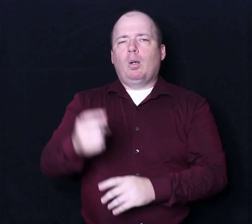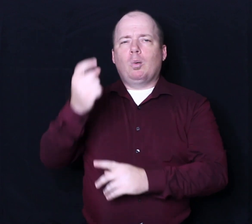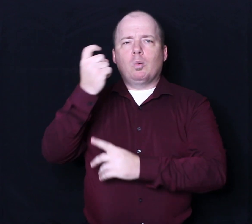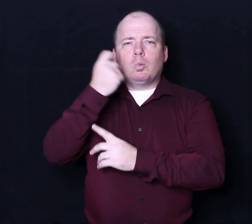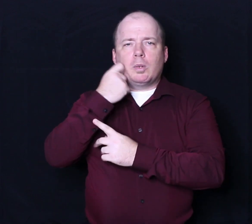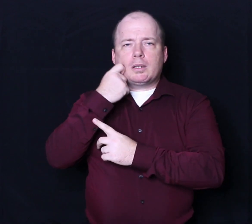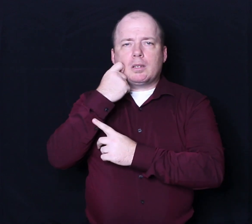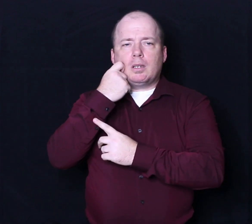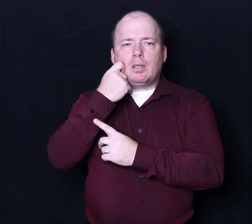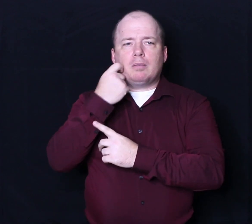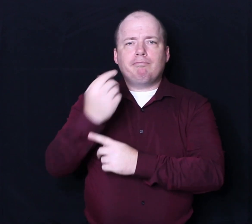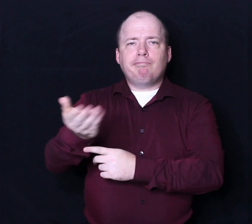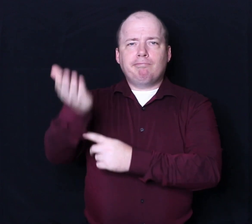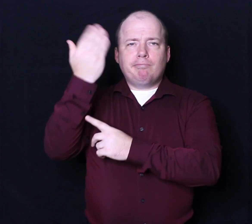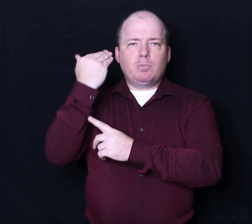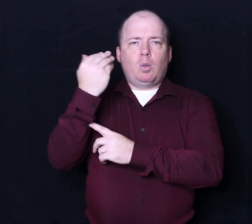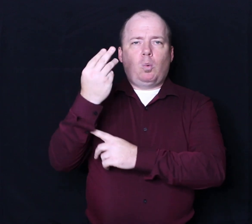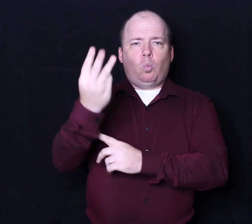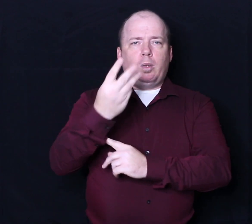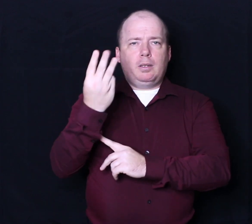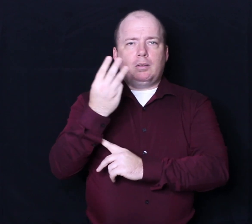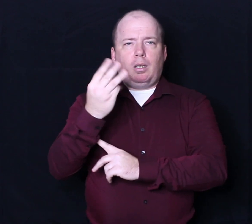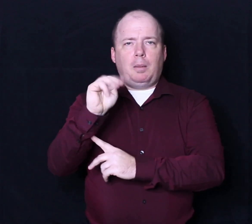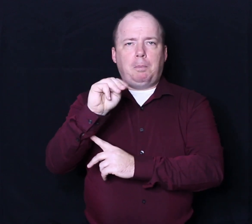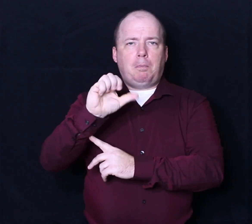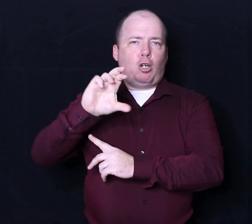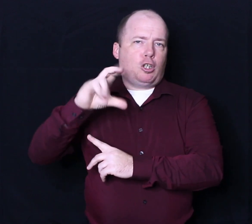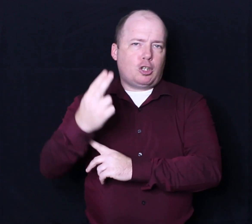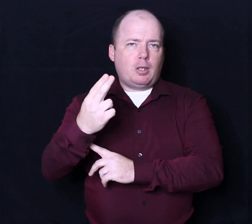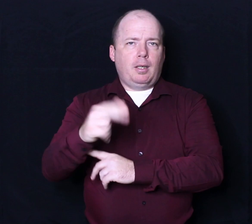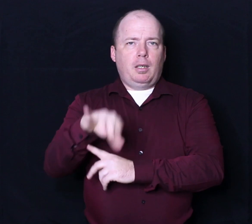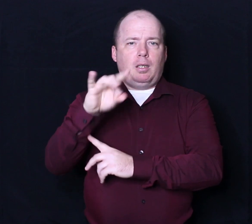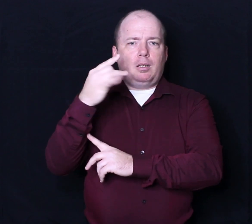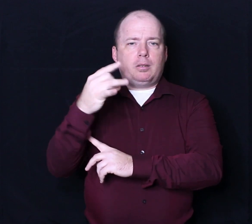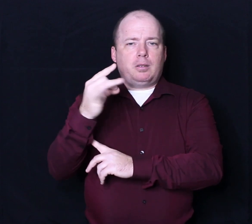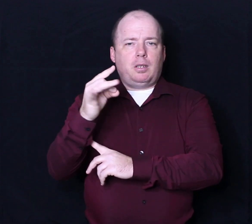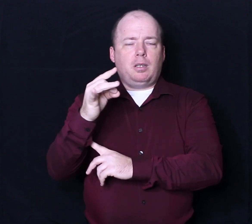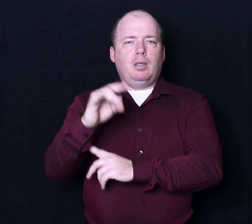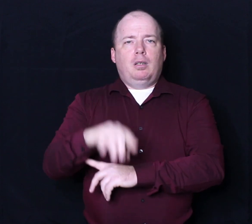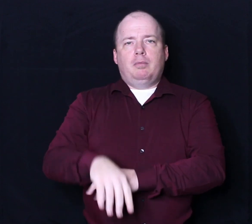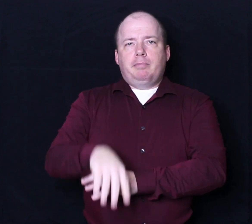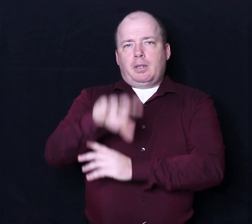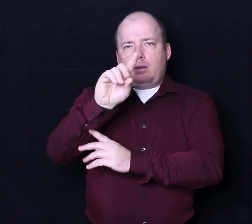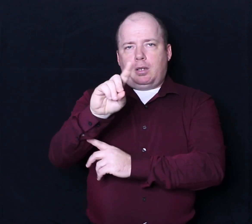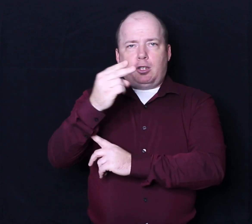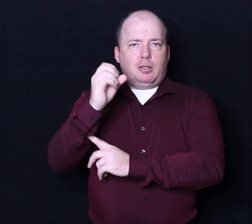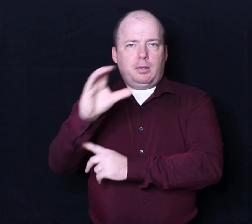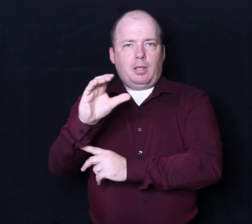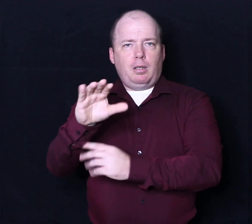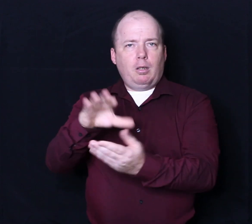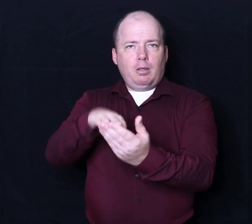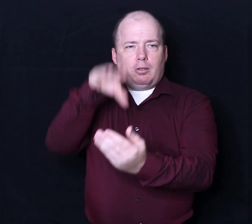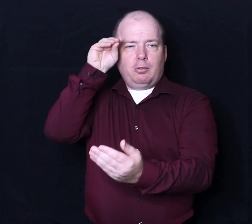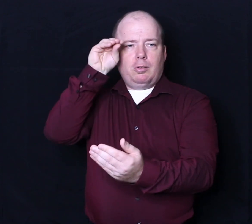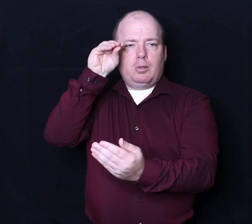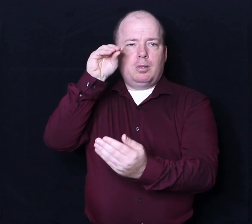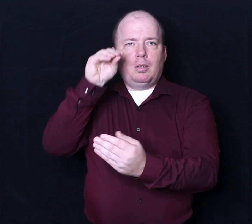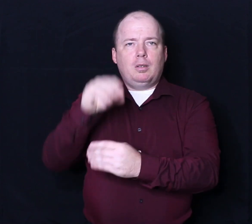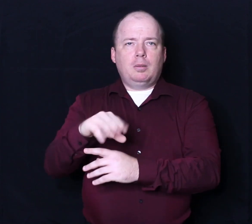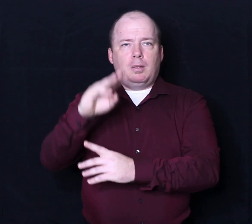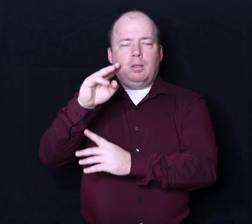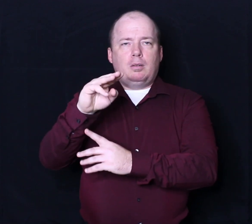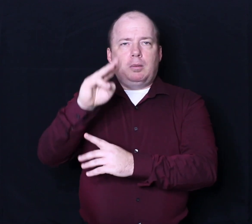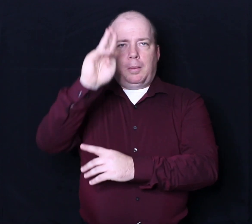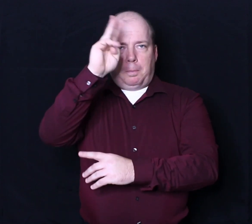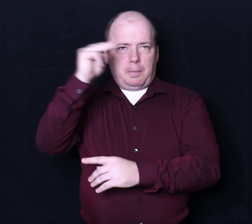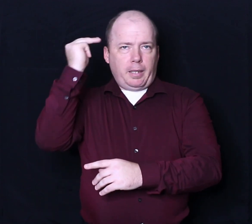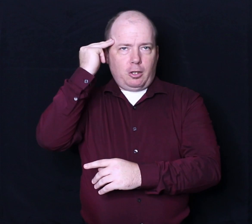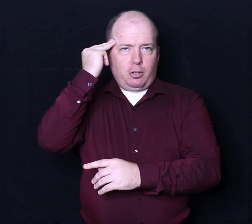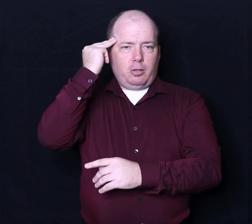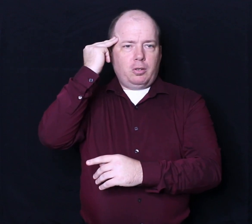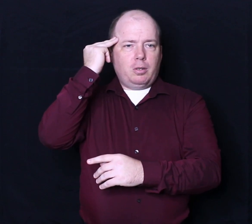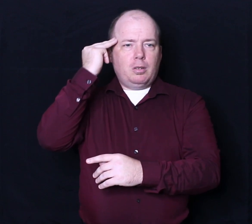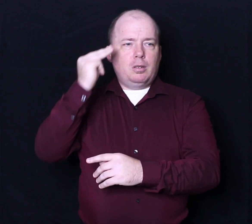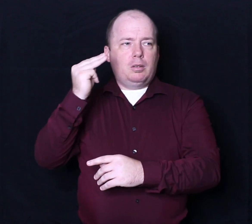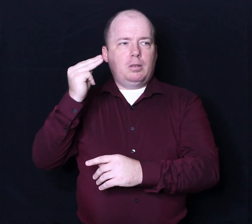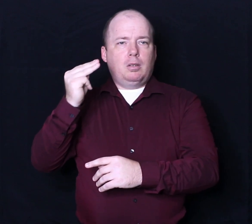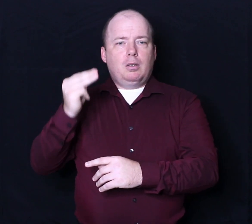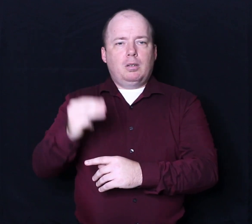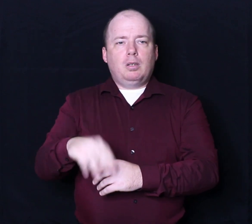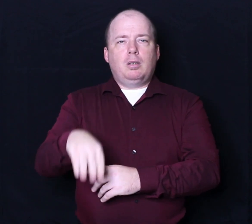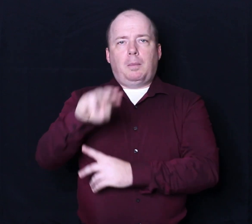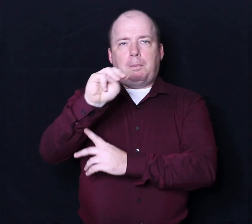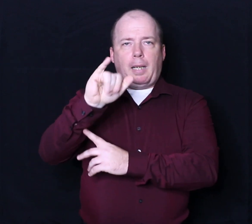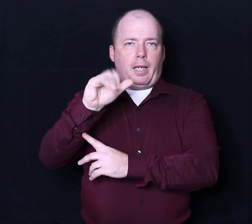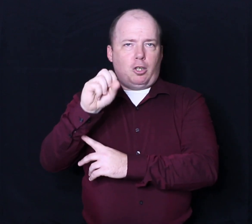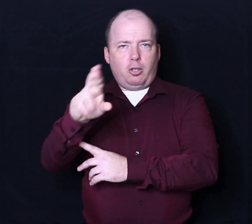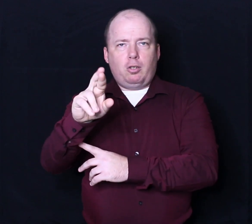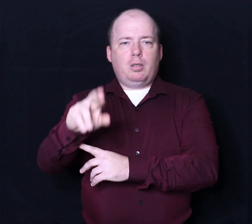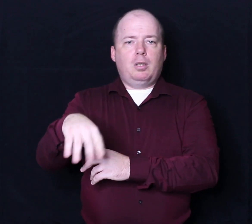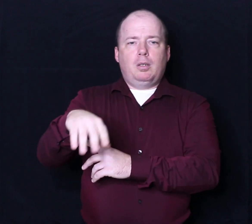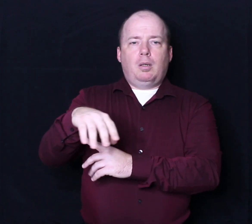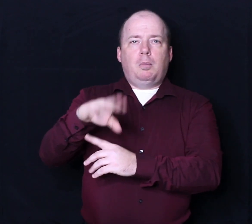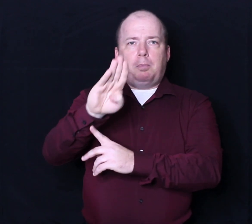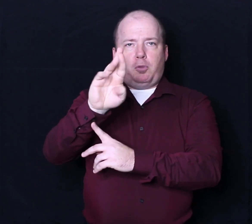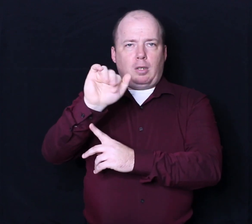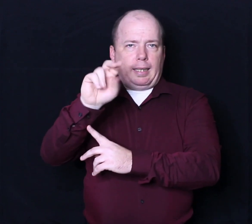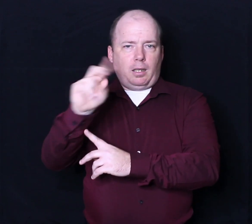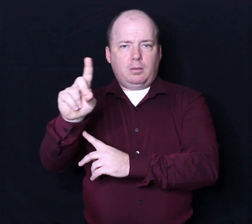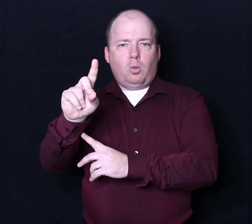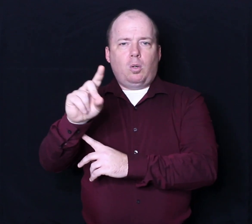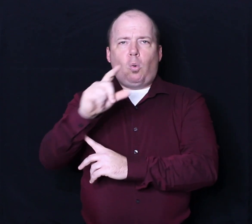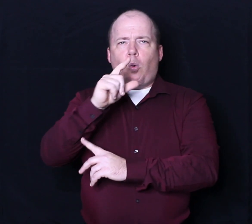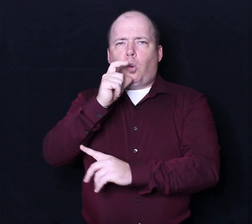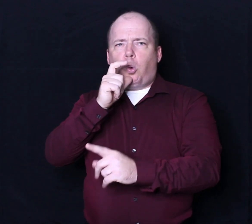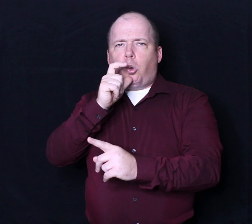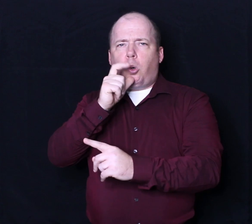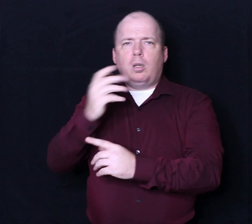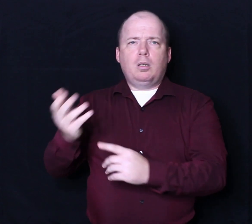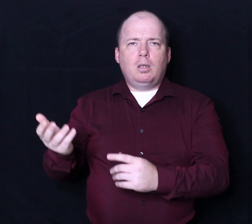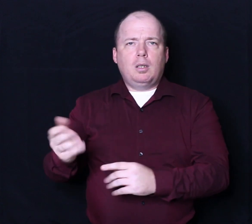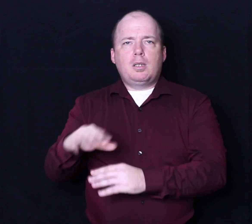DHHSC learned Wednesday, March 18, 2020, Mayor Brand